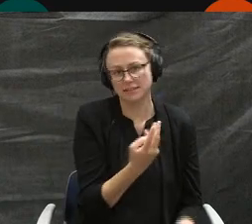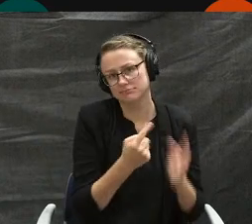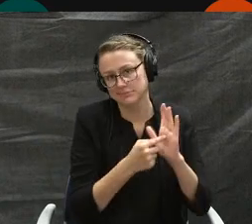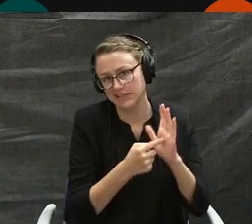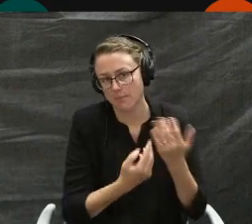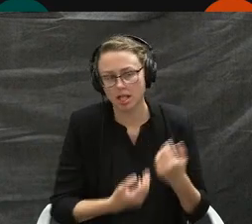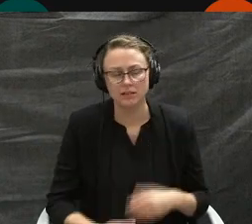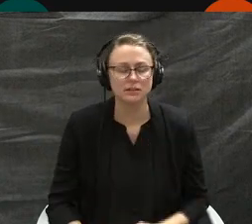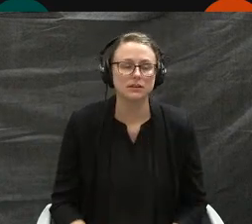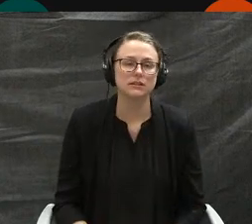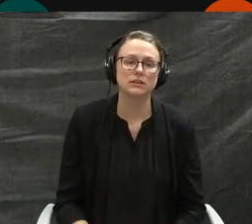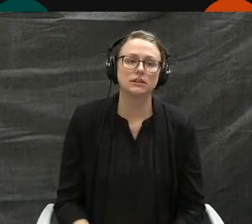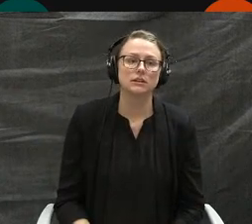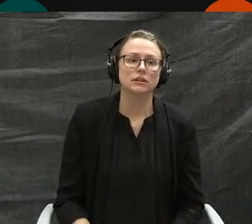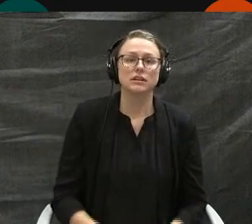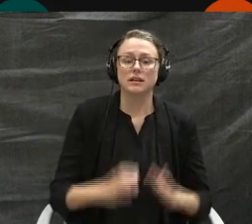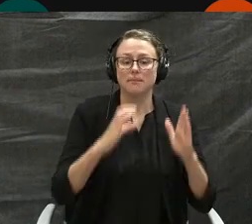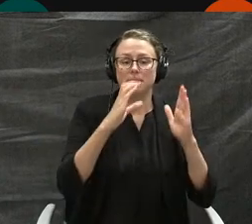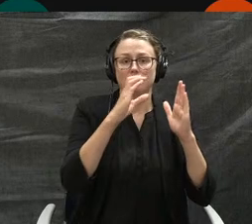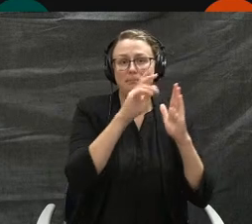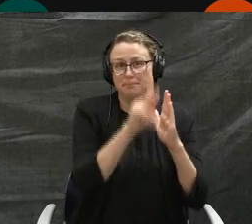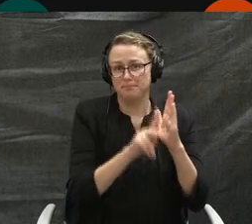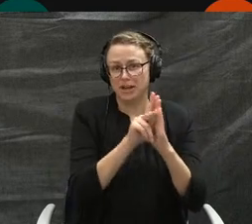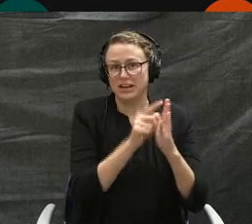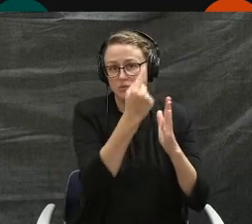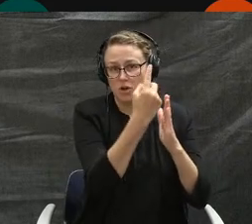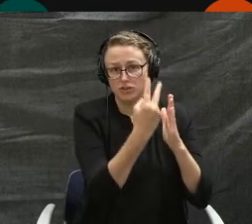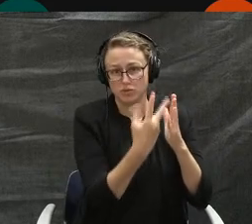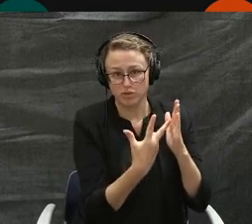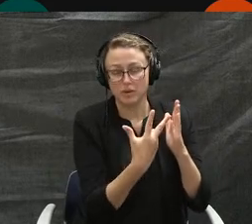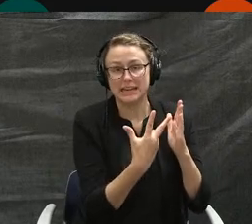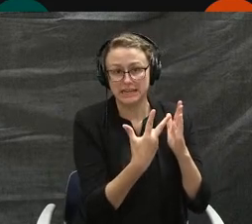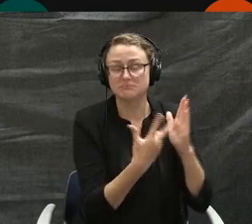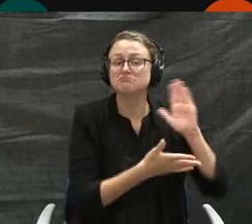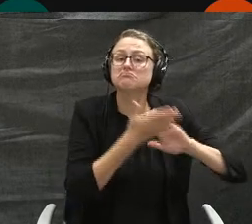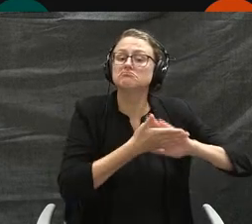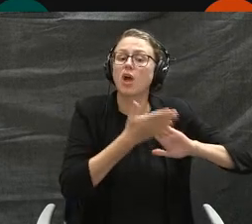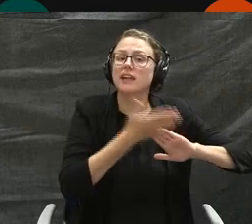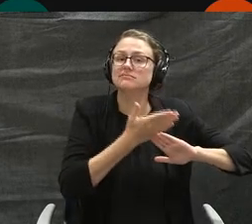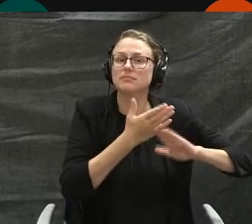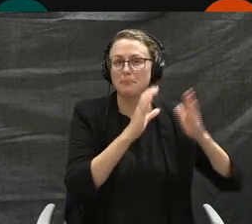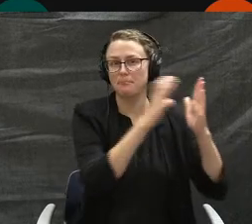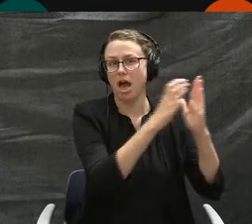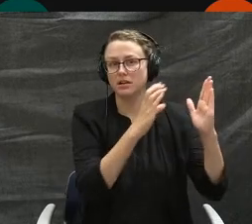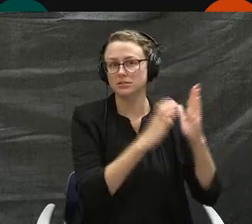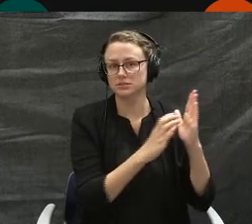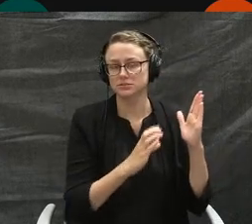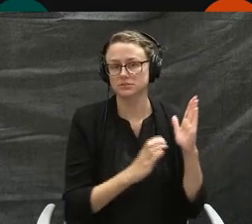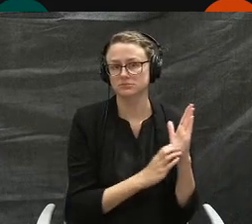periods 1, two and three would be run. It be run on a block